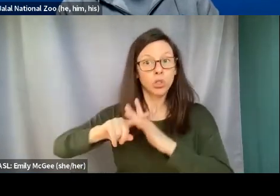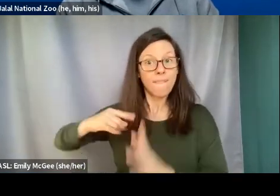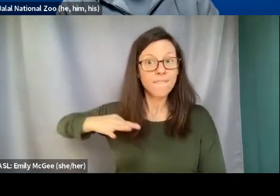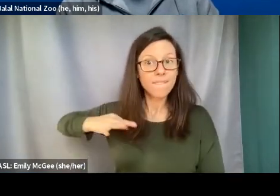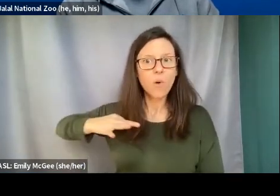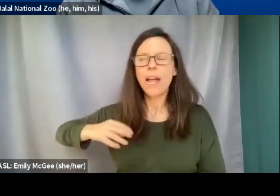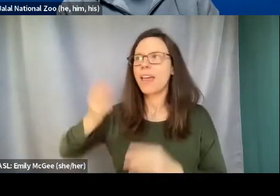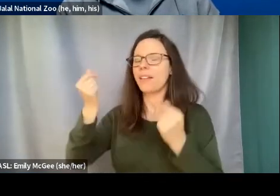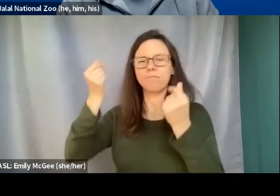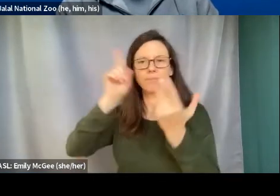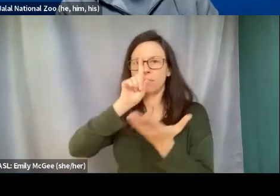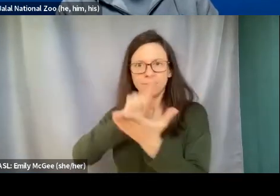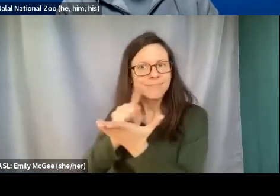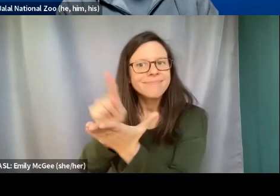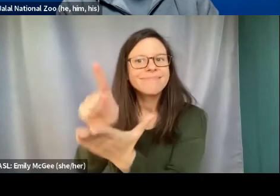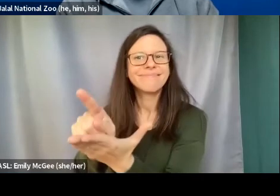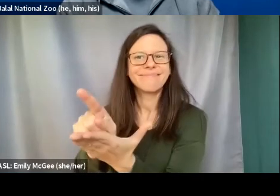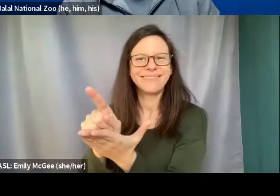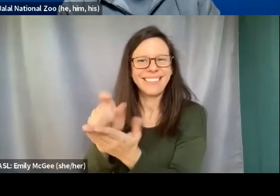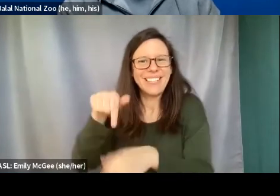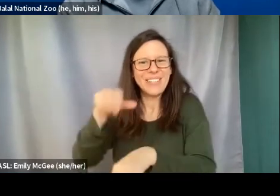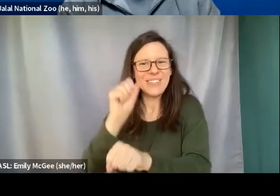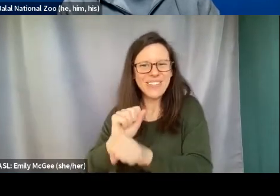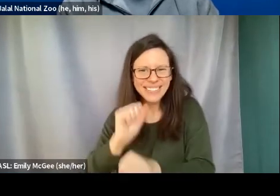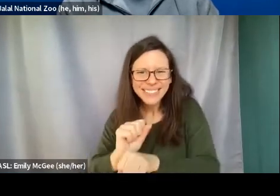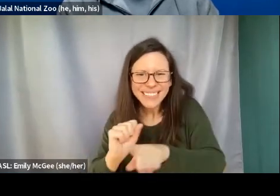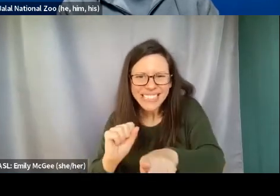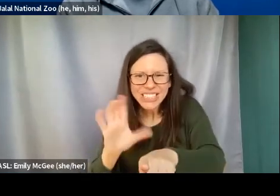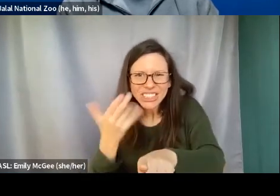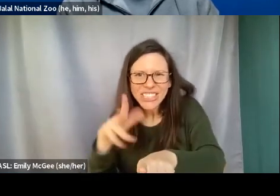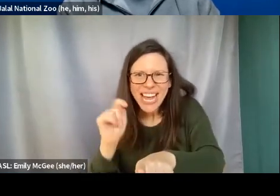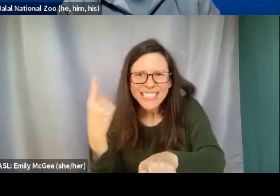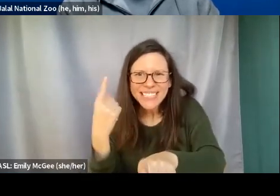quickly um and we even have somebody in the chat, Lauren said that uh they're really, this